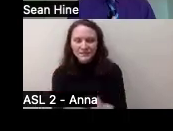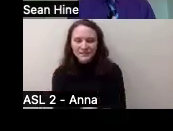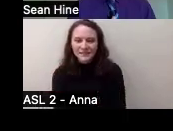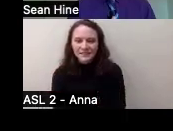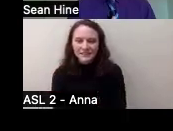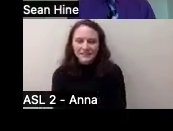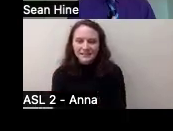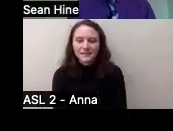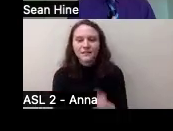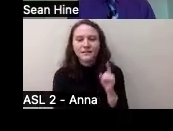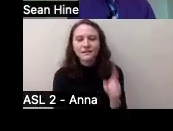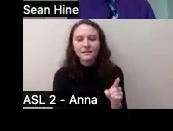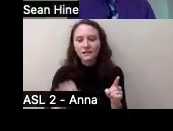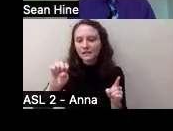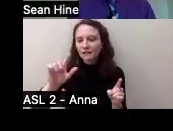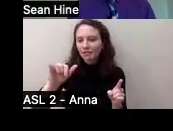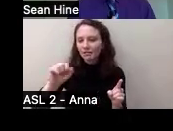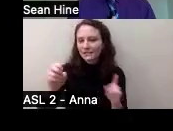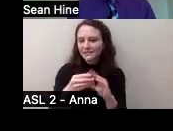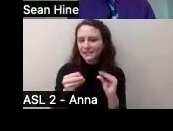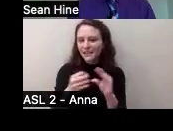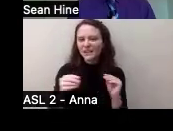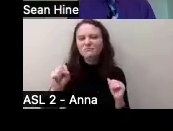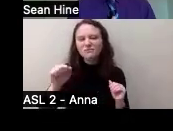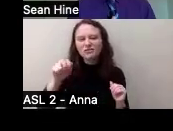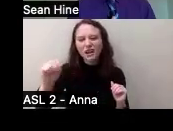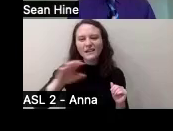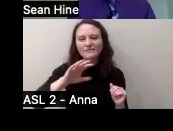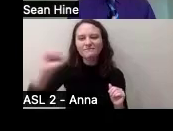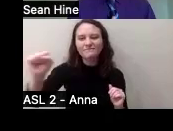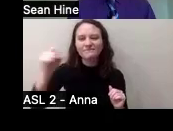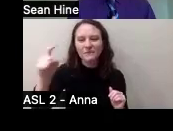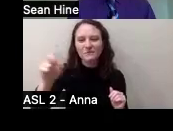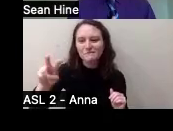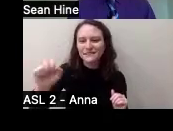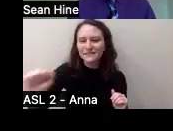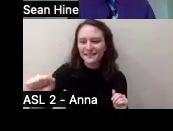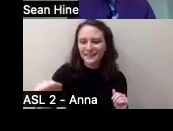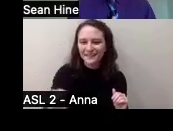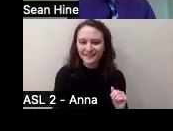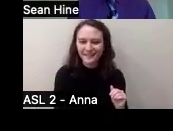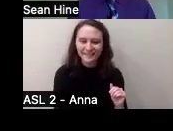for pizza, so .. . All right. I'm going to move on. We'll see if he jumps in.